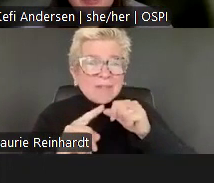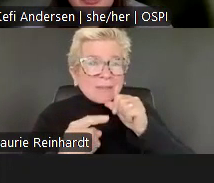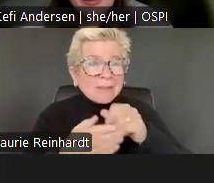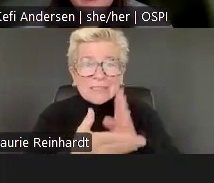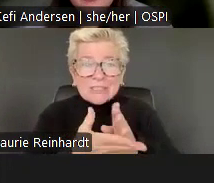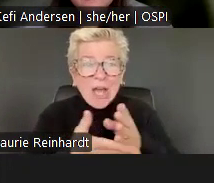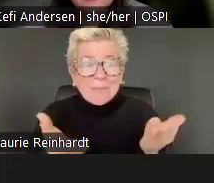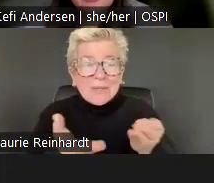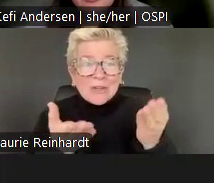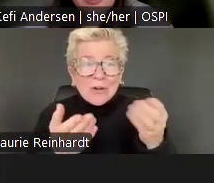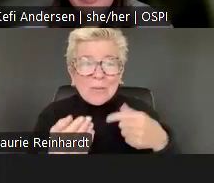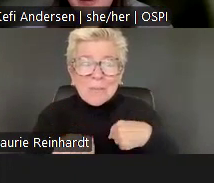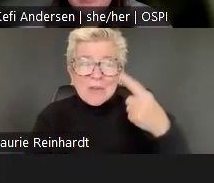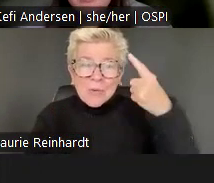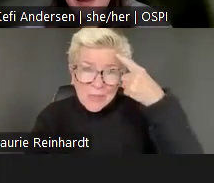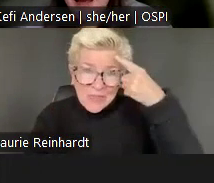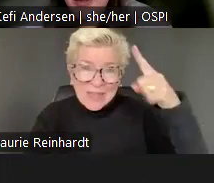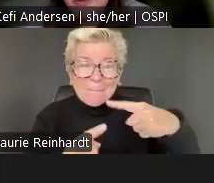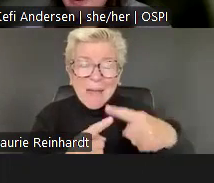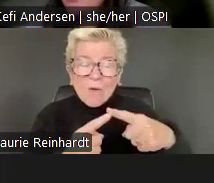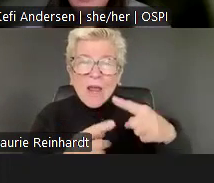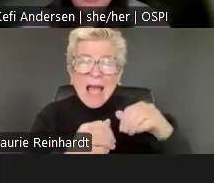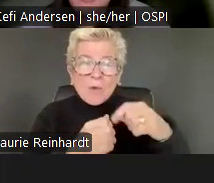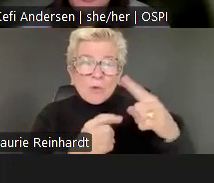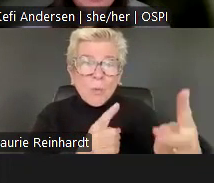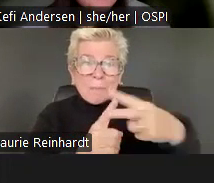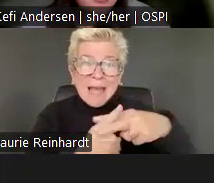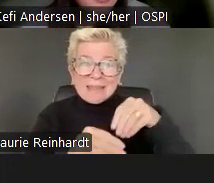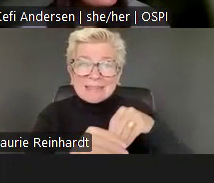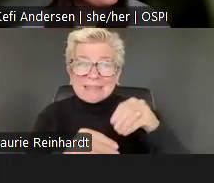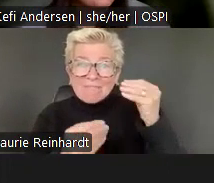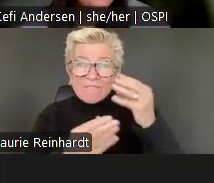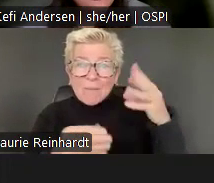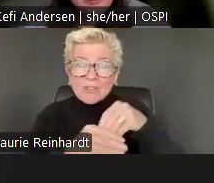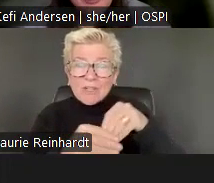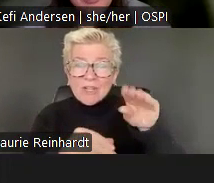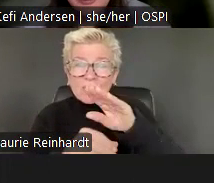differentiation in your jobs and out there uh helping students so talking with your